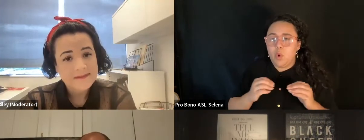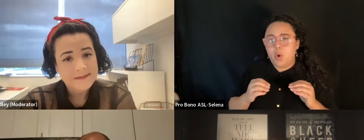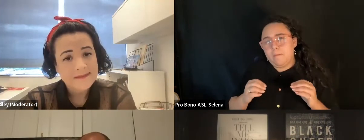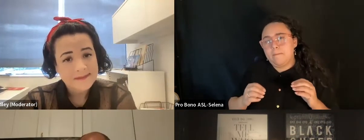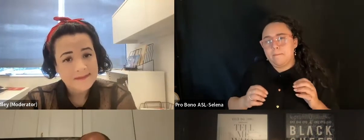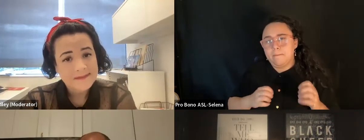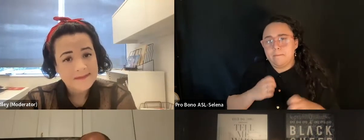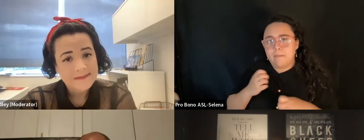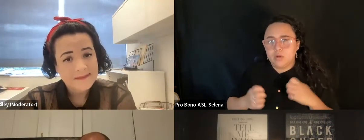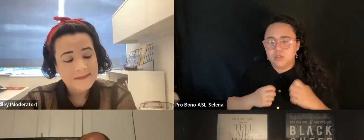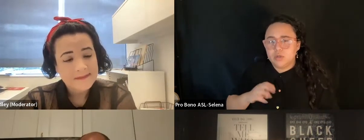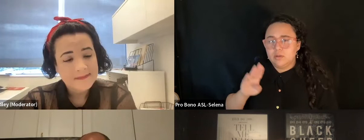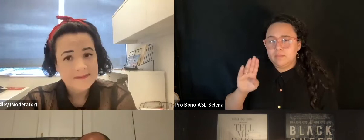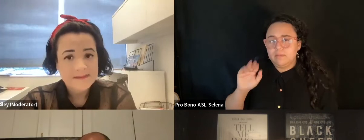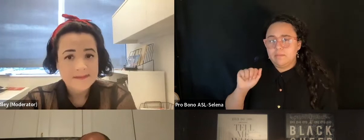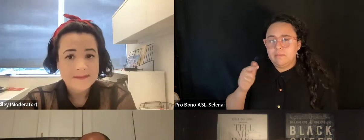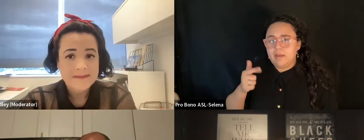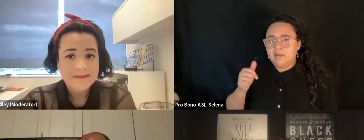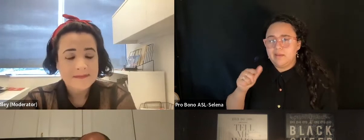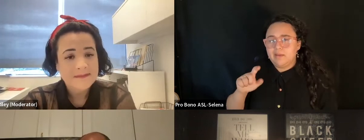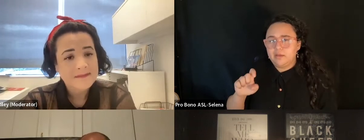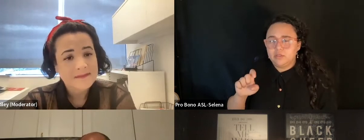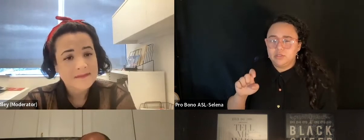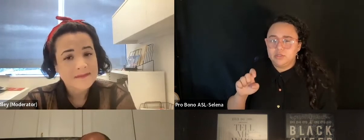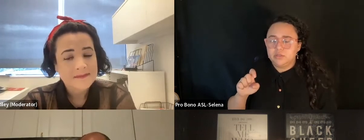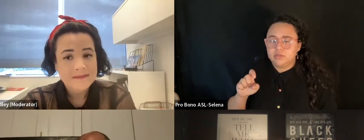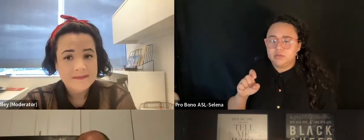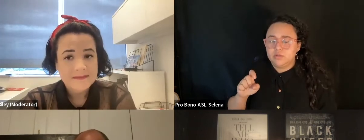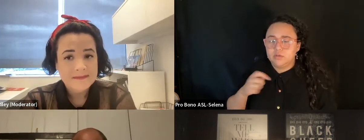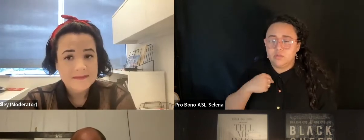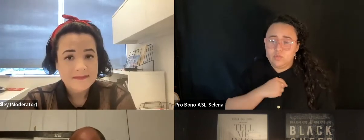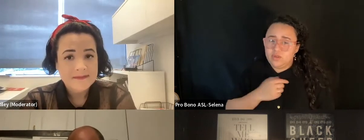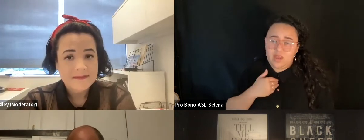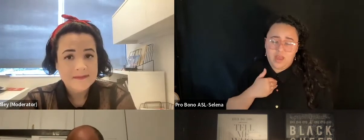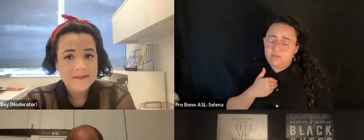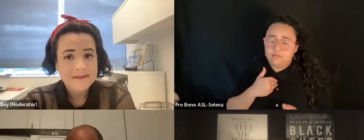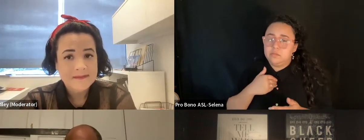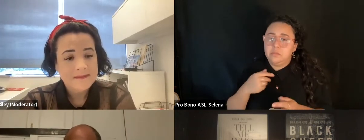And we thought it would be exciting and interesting and creative challenge to not pretend we can